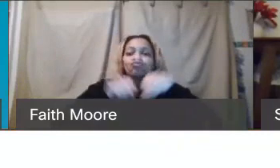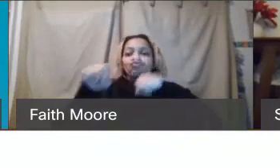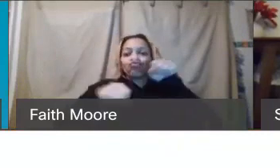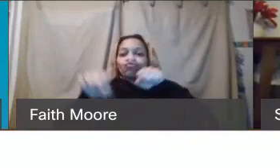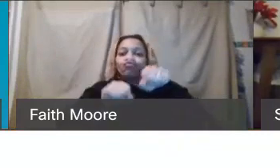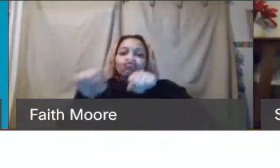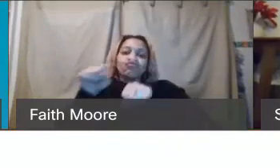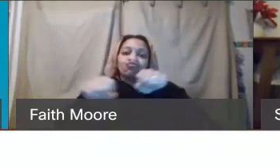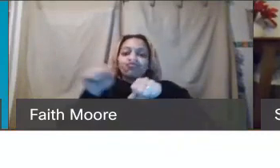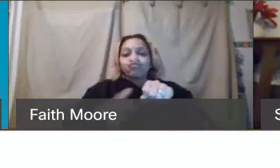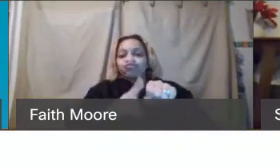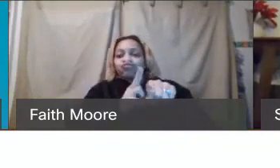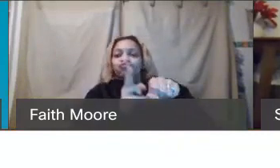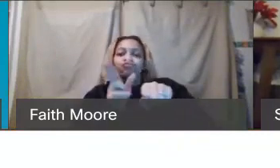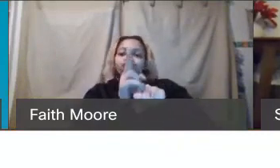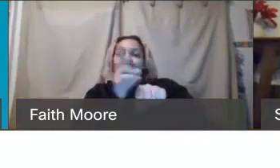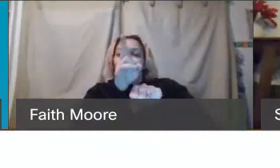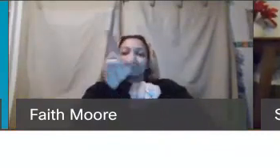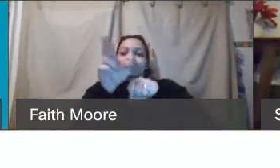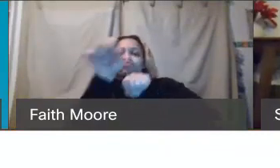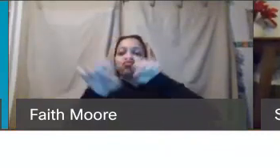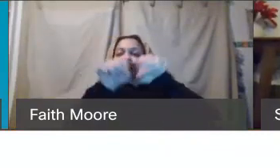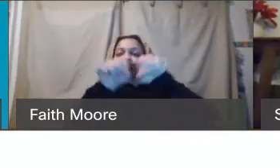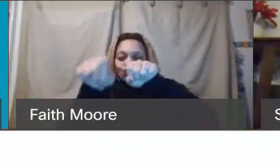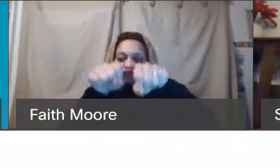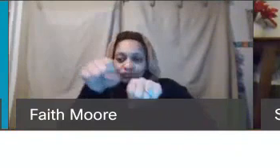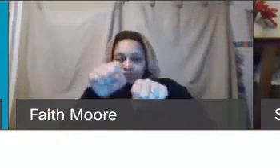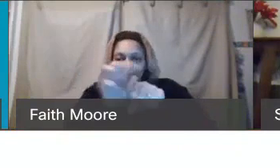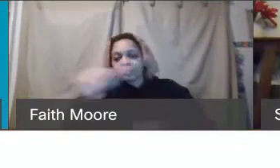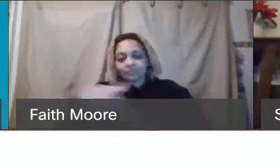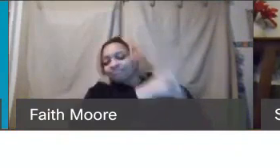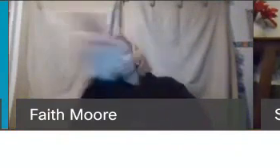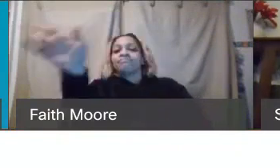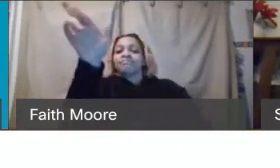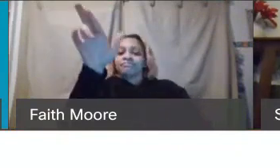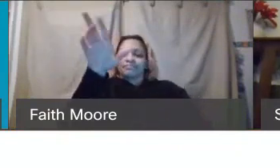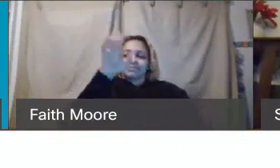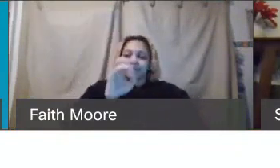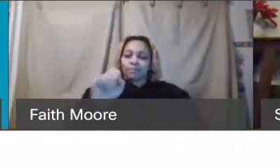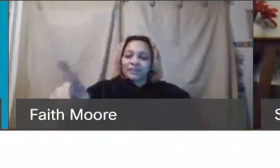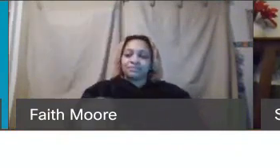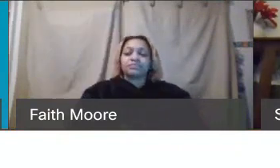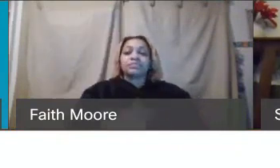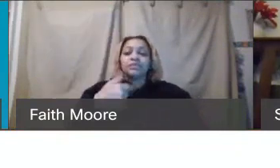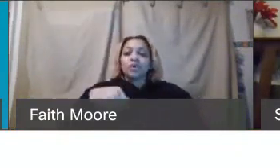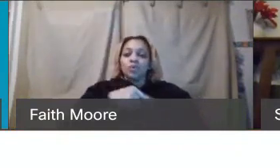And then we'll go back over what we managed to do by taking a landing on 15.